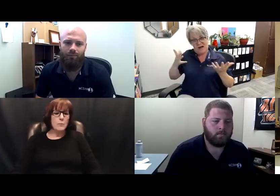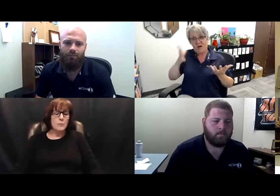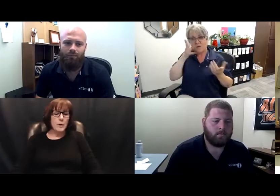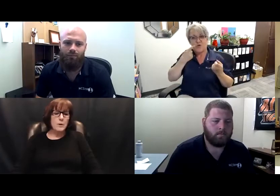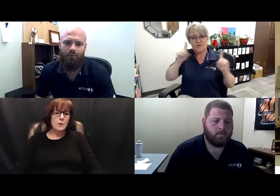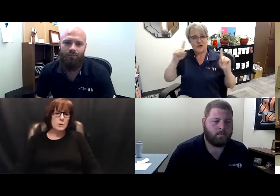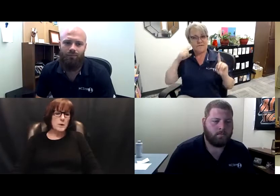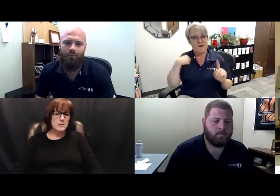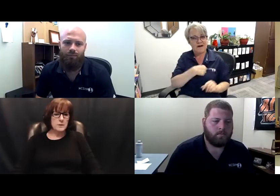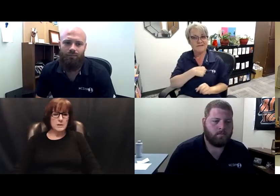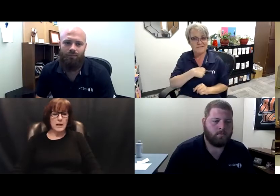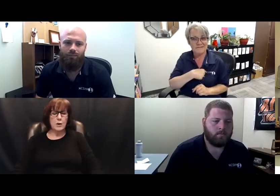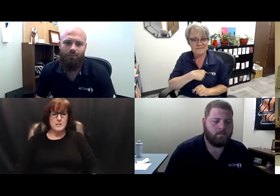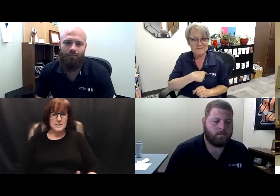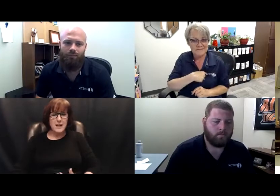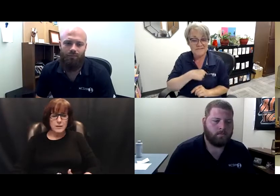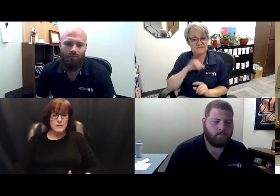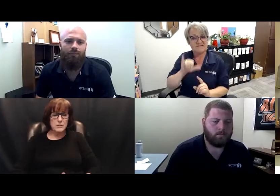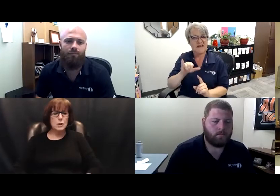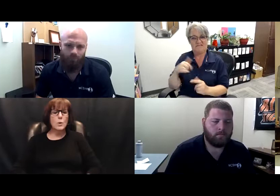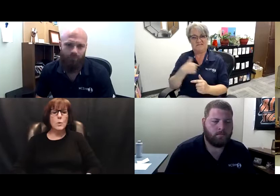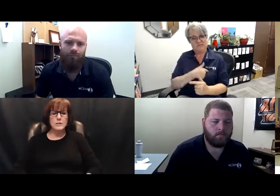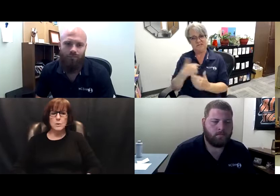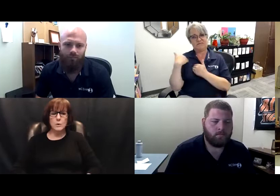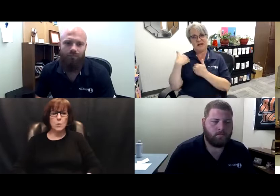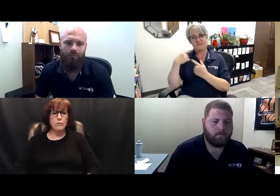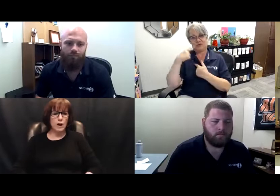primary responsibility ourselves to know what's going to work for